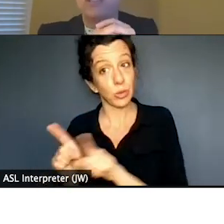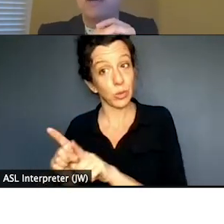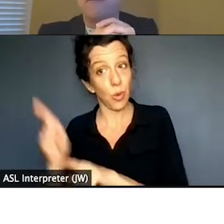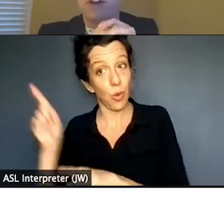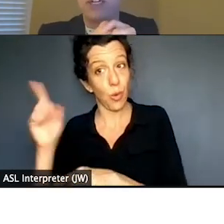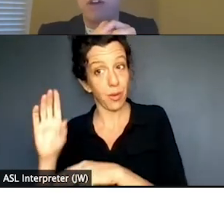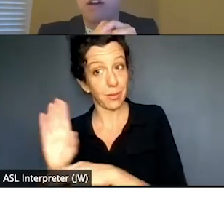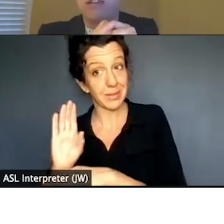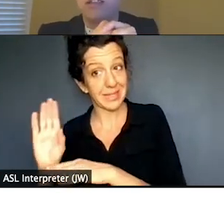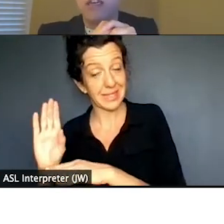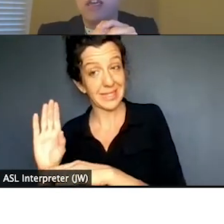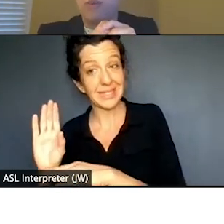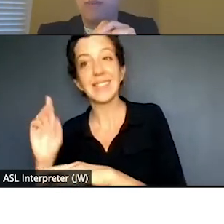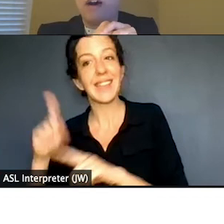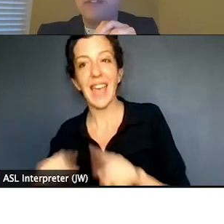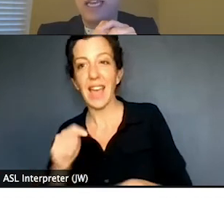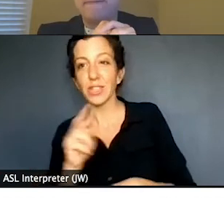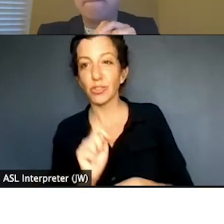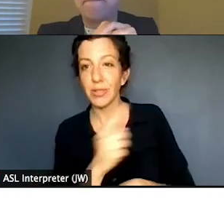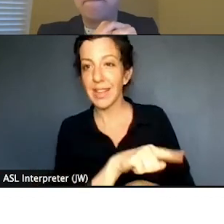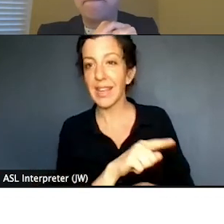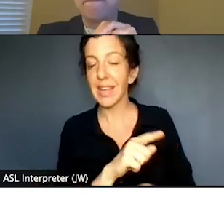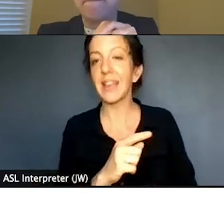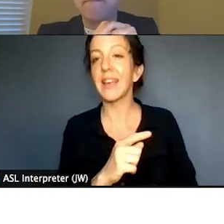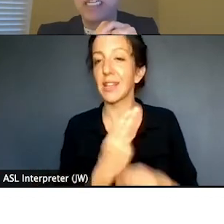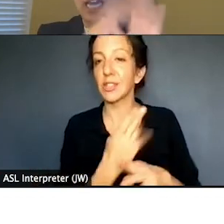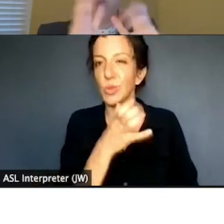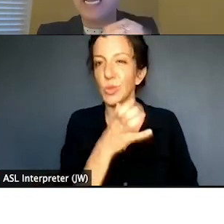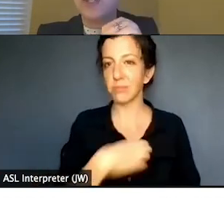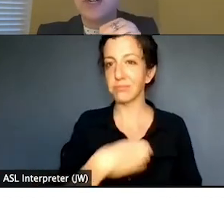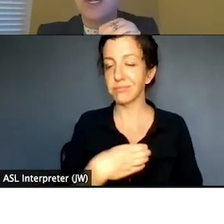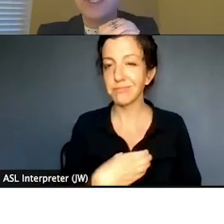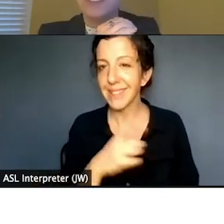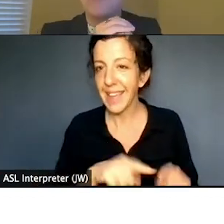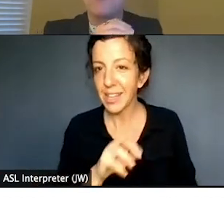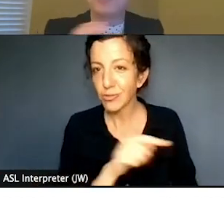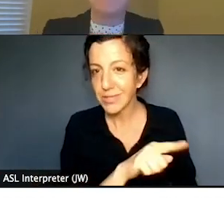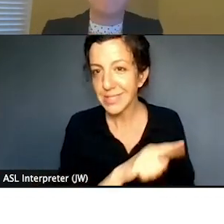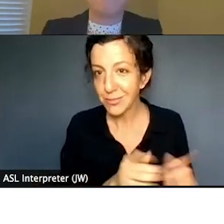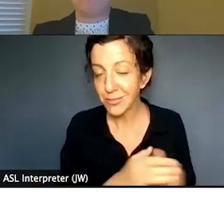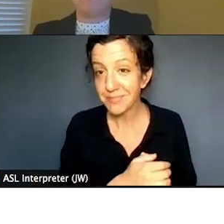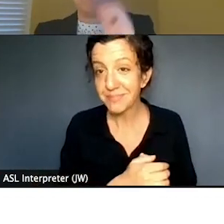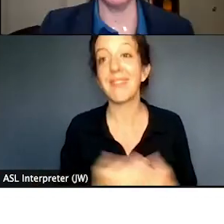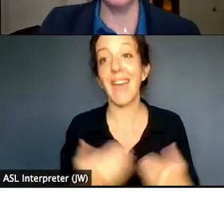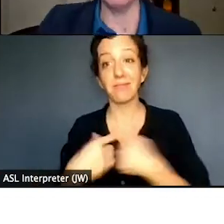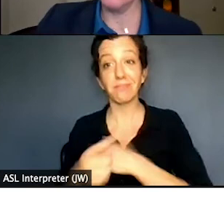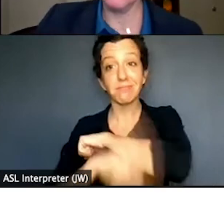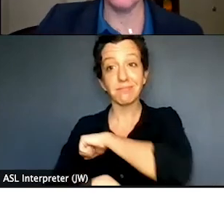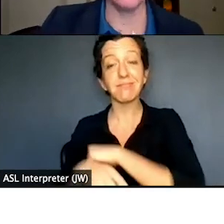of the increased costs would be offset. I'm happy to answer any questions. We're at the appropriate time. Wonderful, thank you so much.